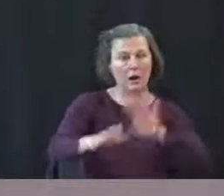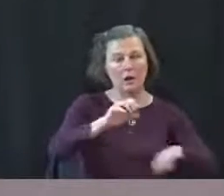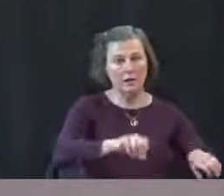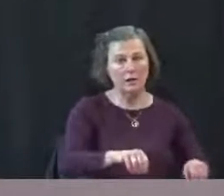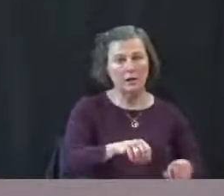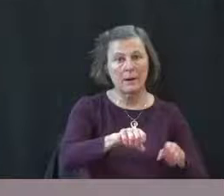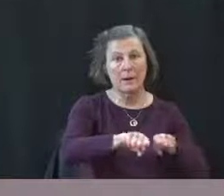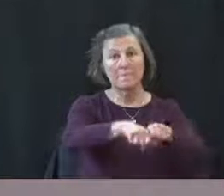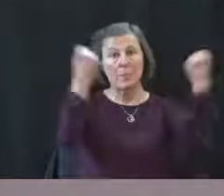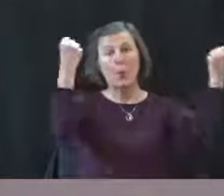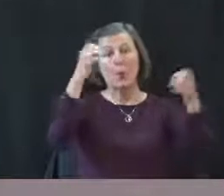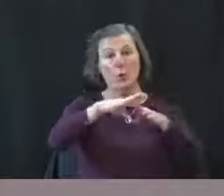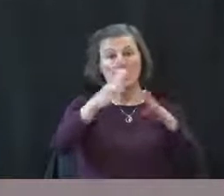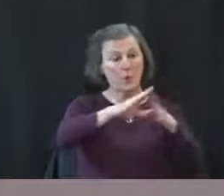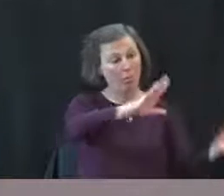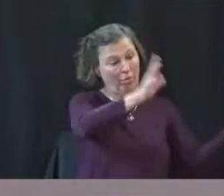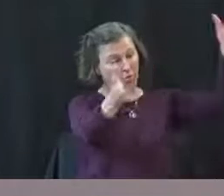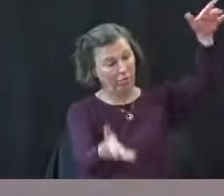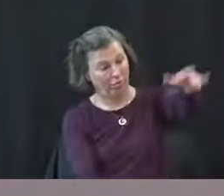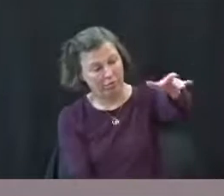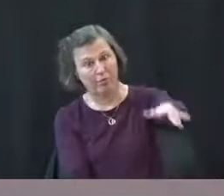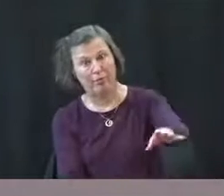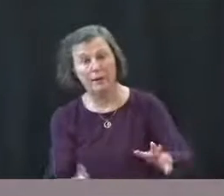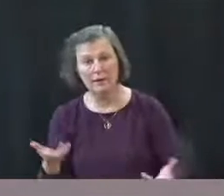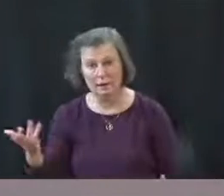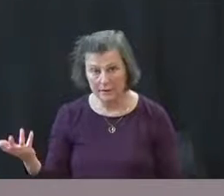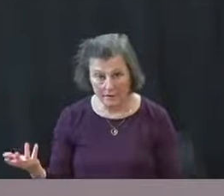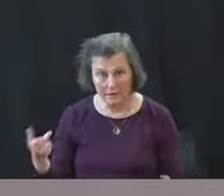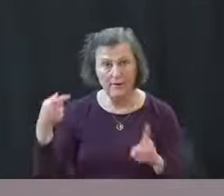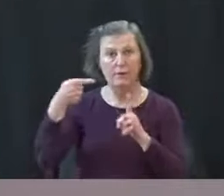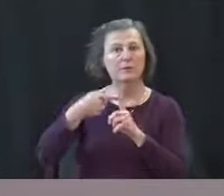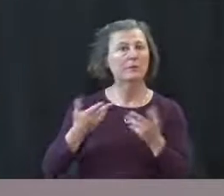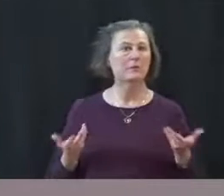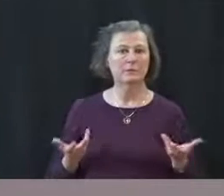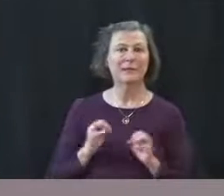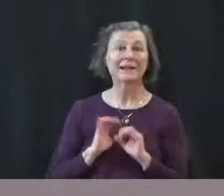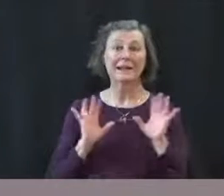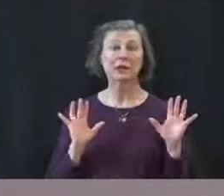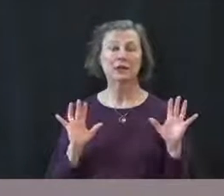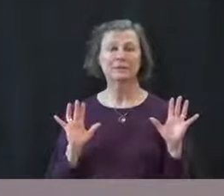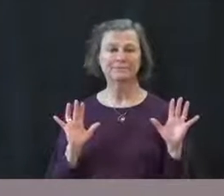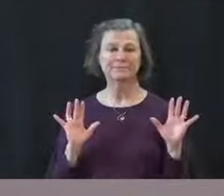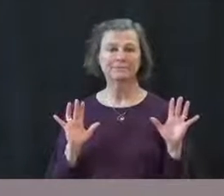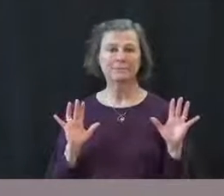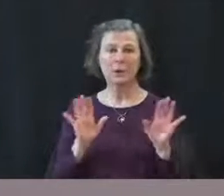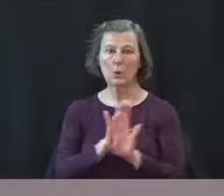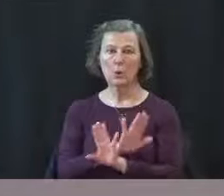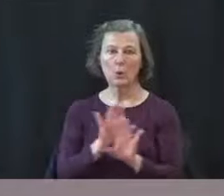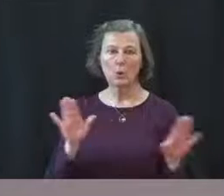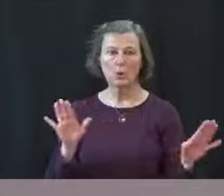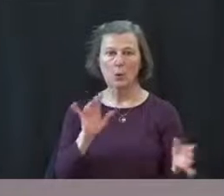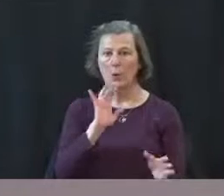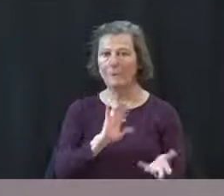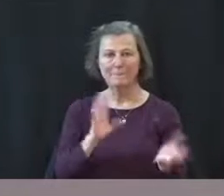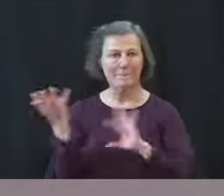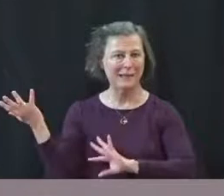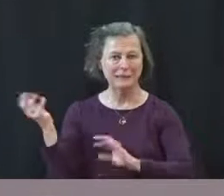its hinges. So the point here is clear: don't mess with vegetarians.